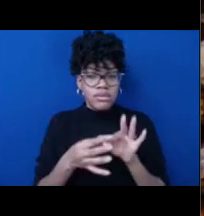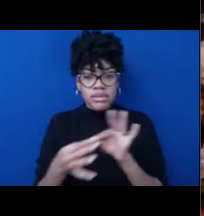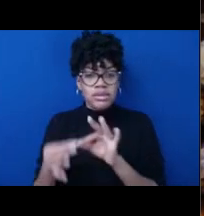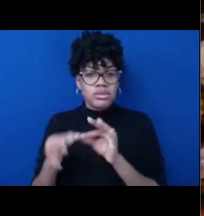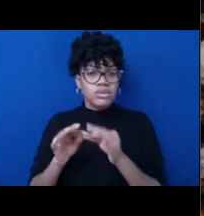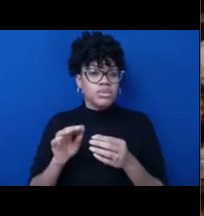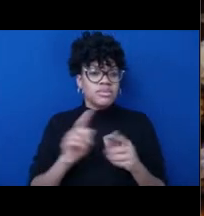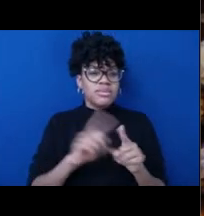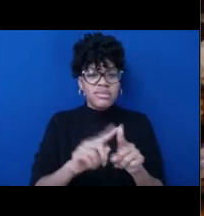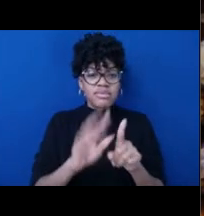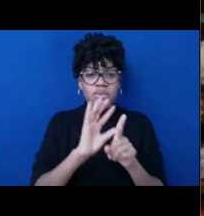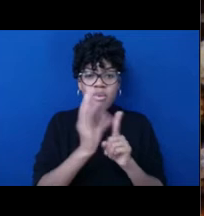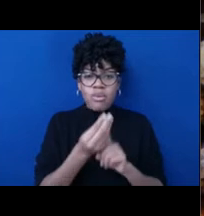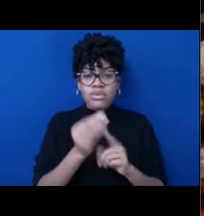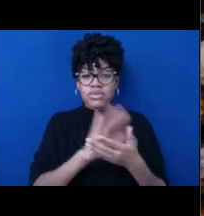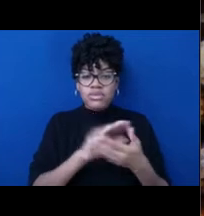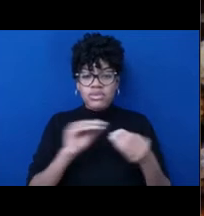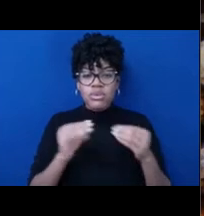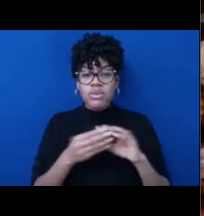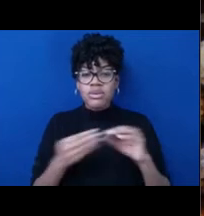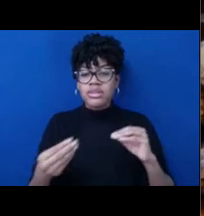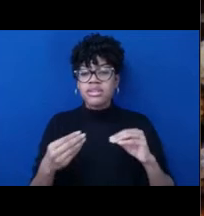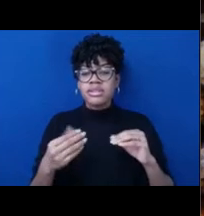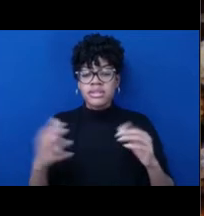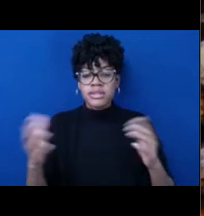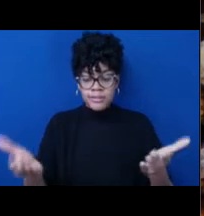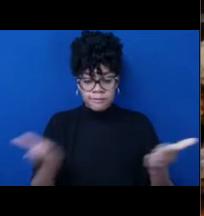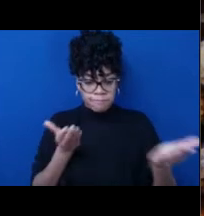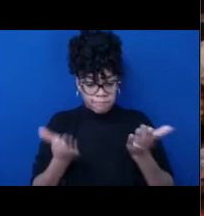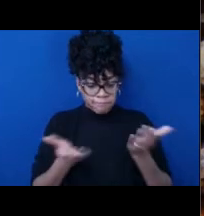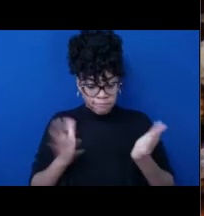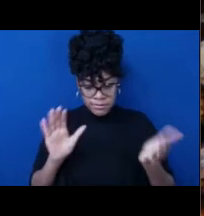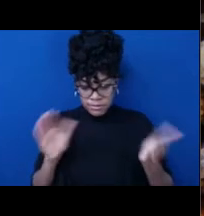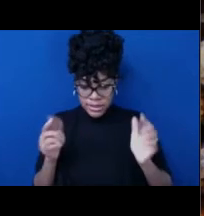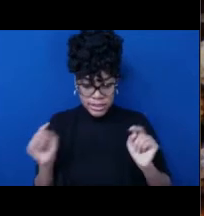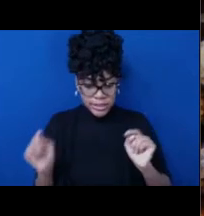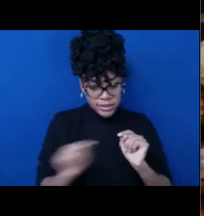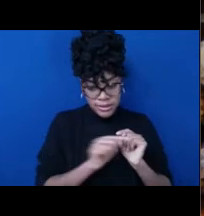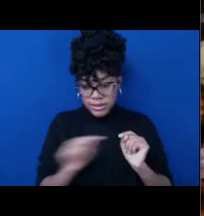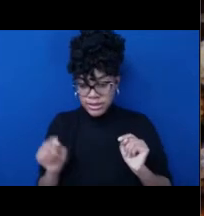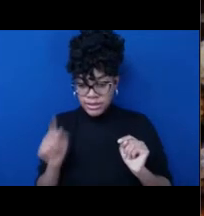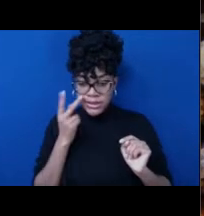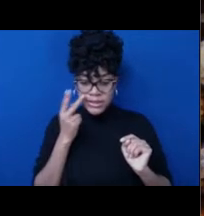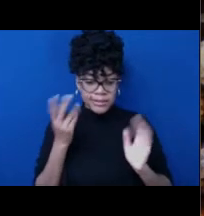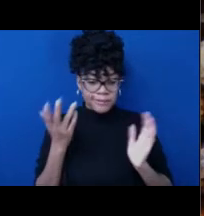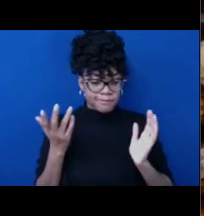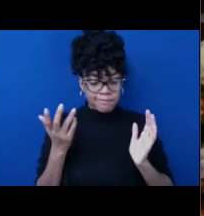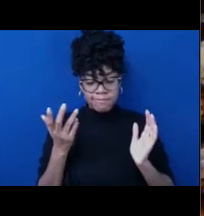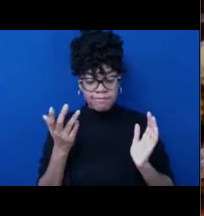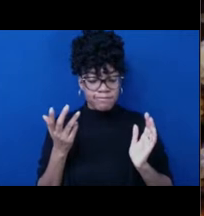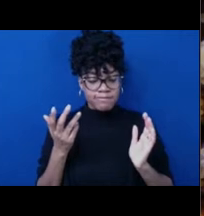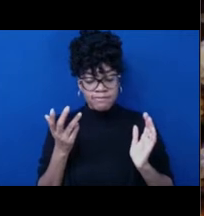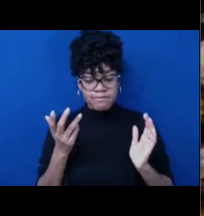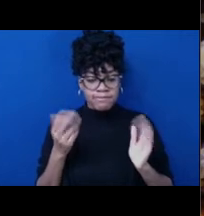from different cultures and comparing them and kind of finding out certain things